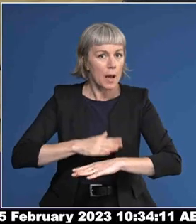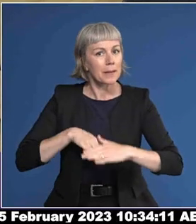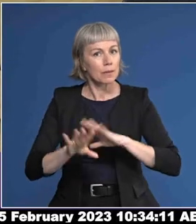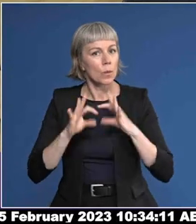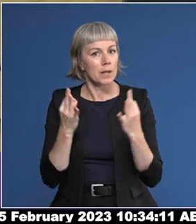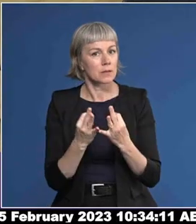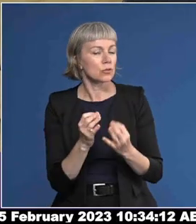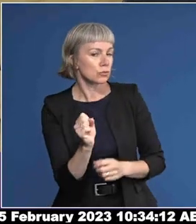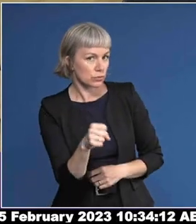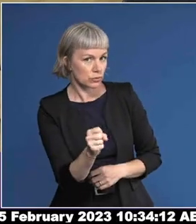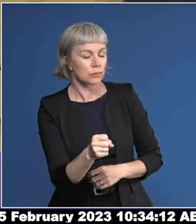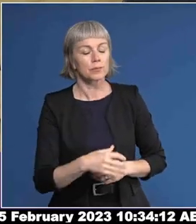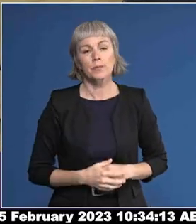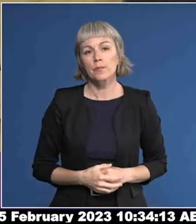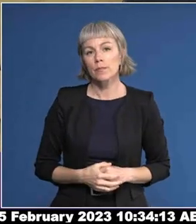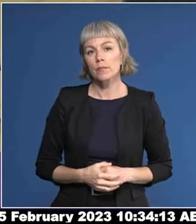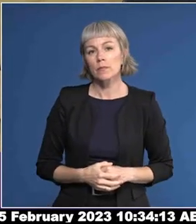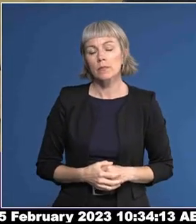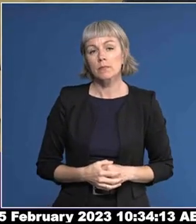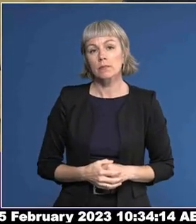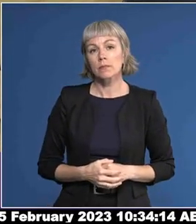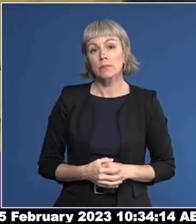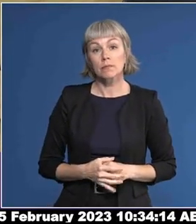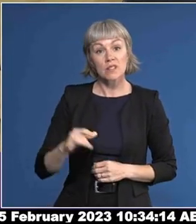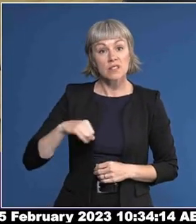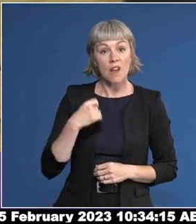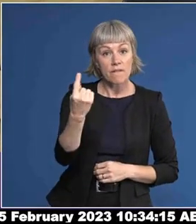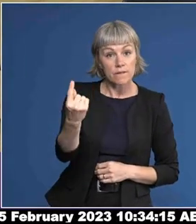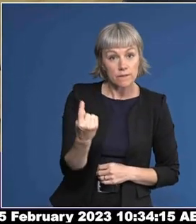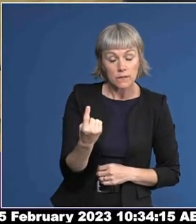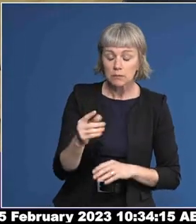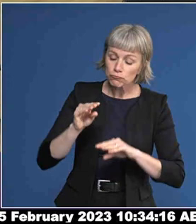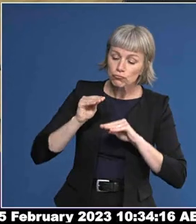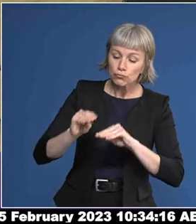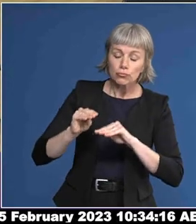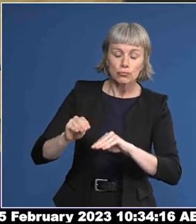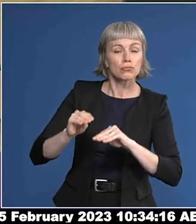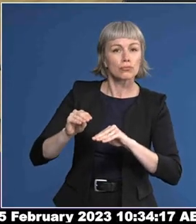individual outside the context of the work in which they are engaged may have